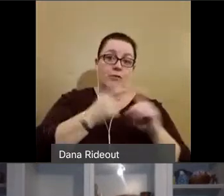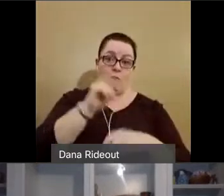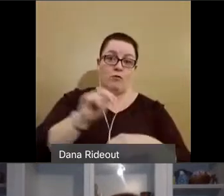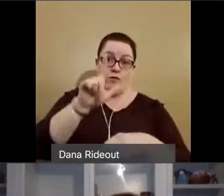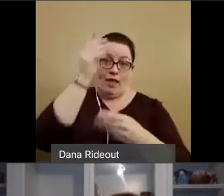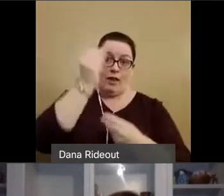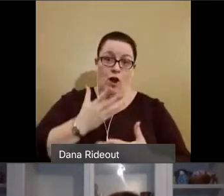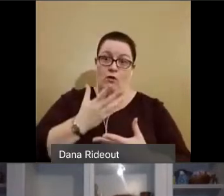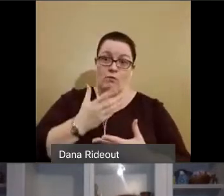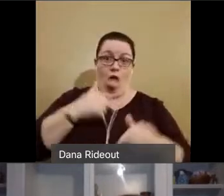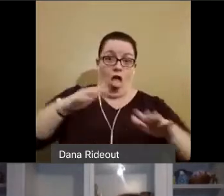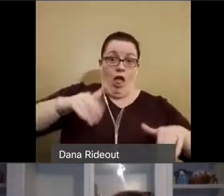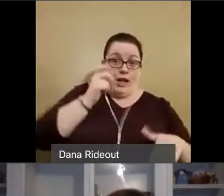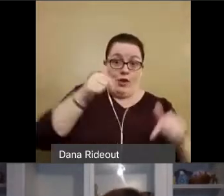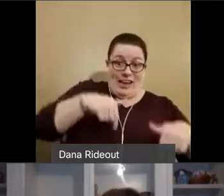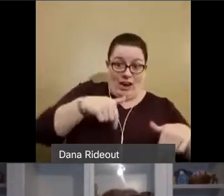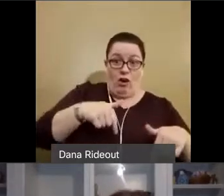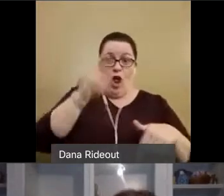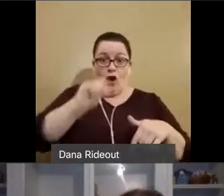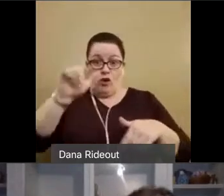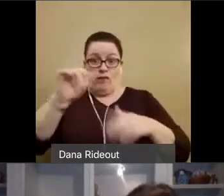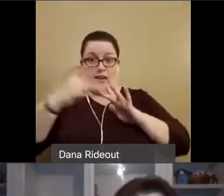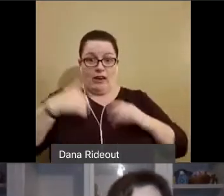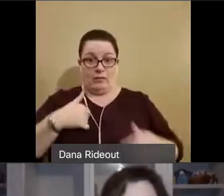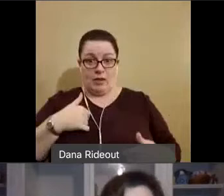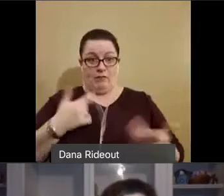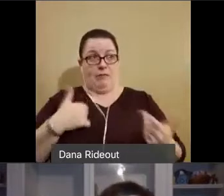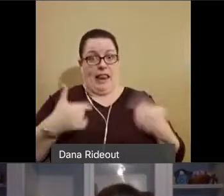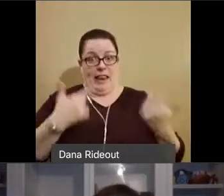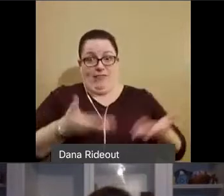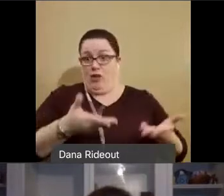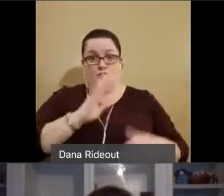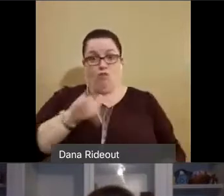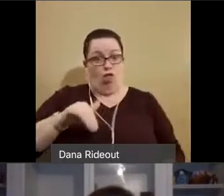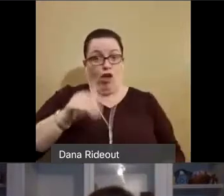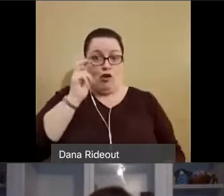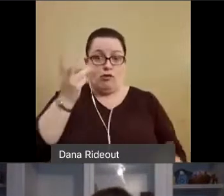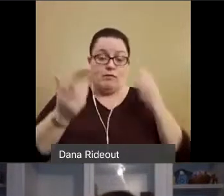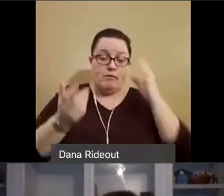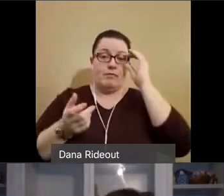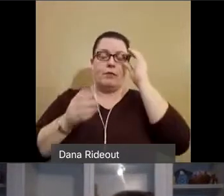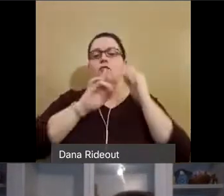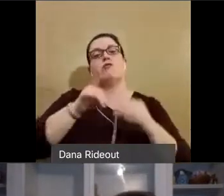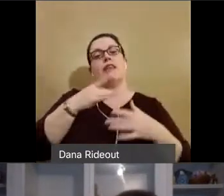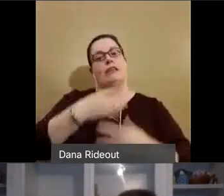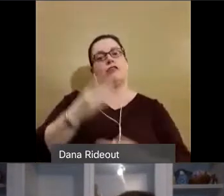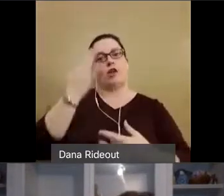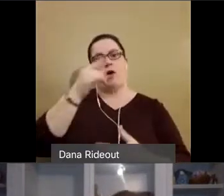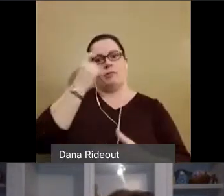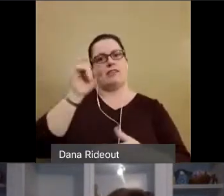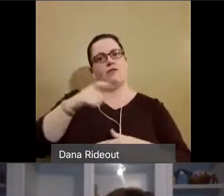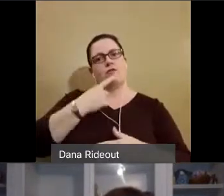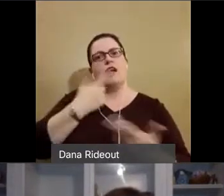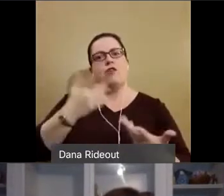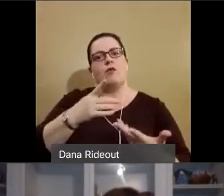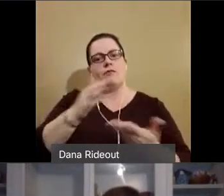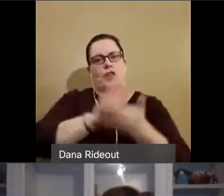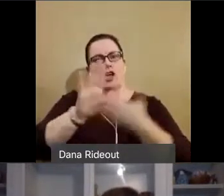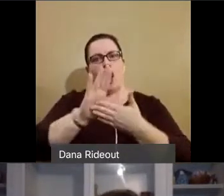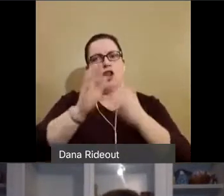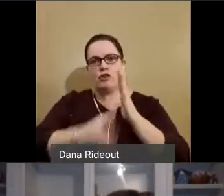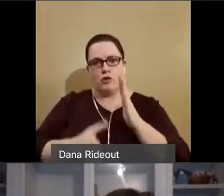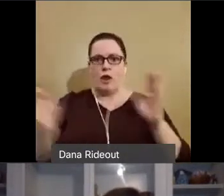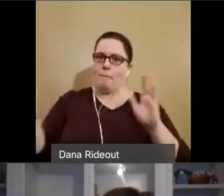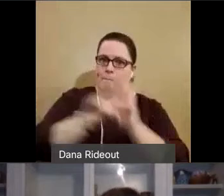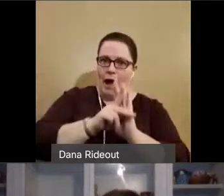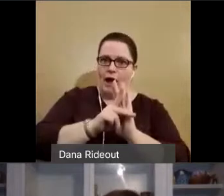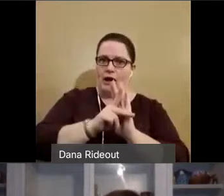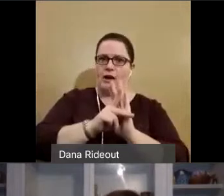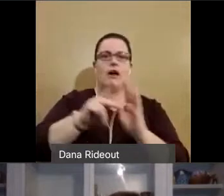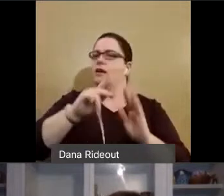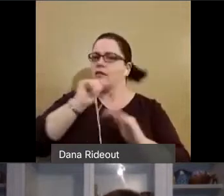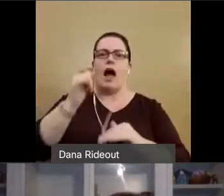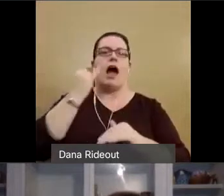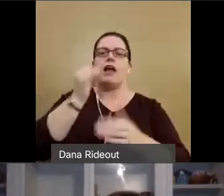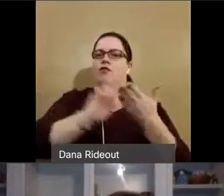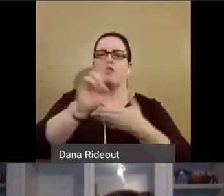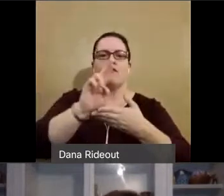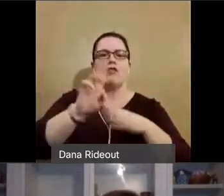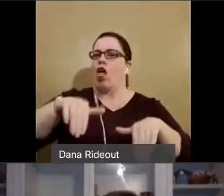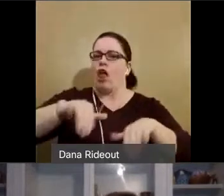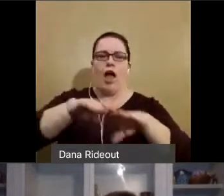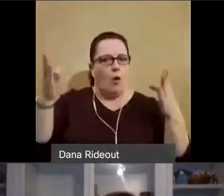Here, which is hilarious considering how I live here, but it was interesting because we also had to point out that the college students would have come back to town if we wouldn't have put the University back in session. So that's another discussion that we need to have.